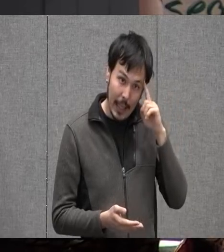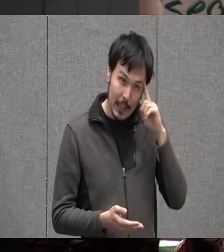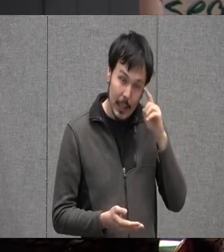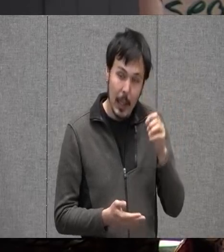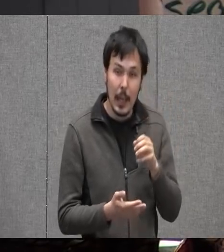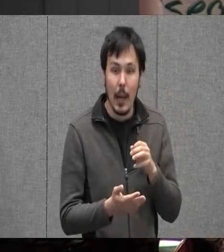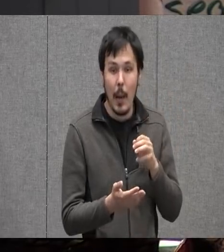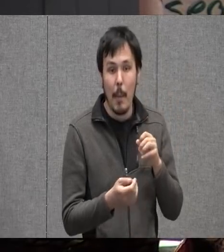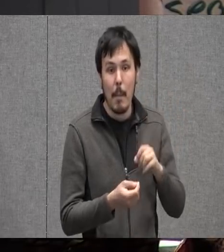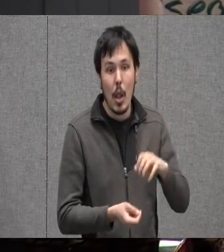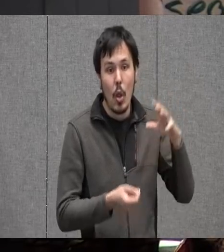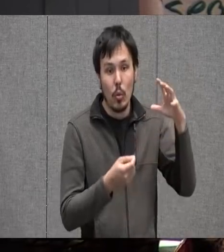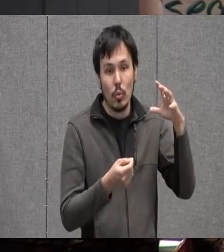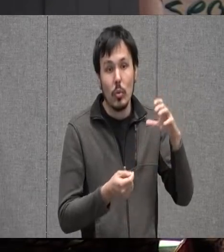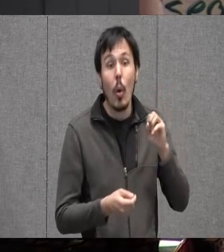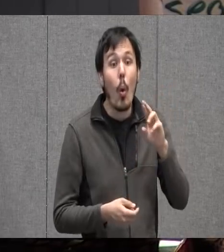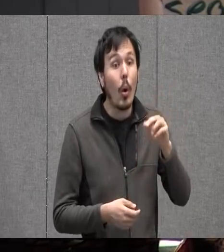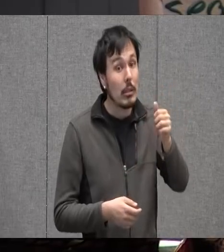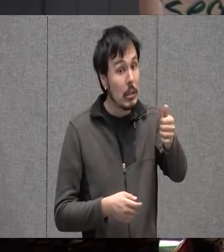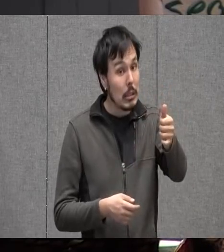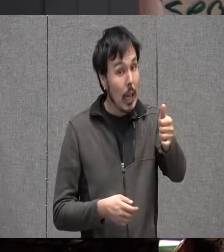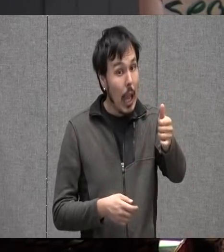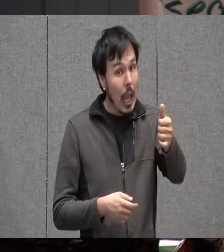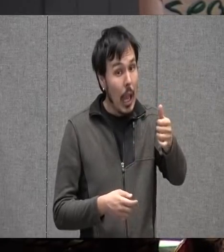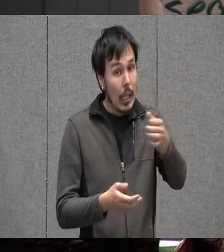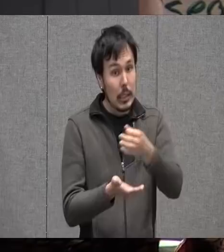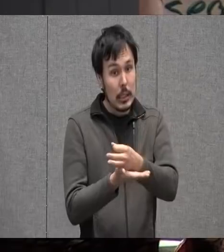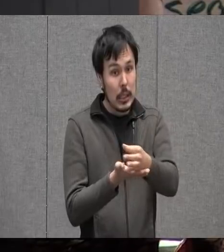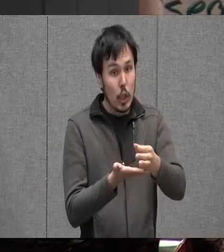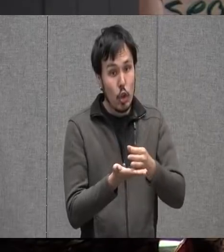"or 10 stickers for 10 cents each,